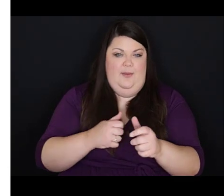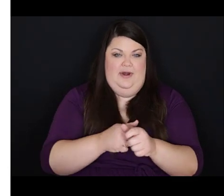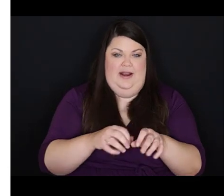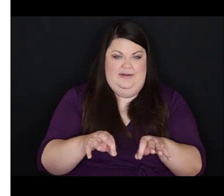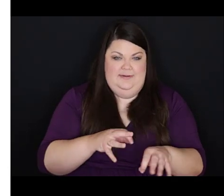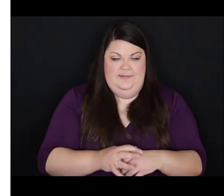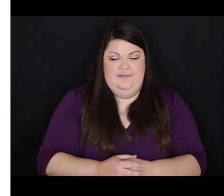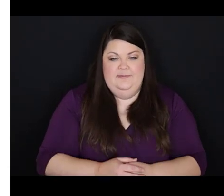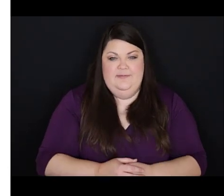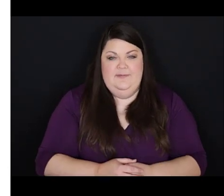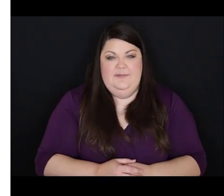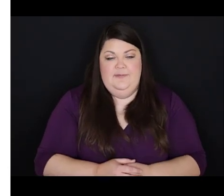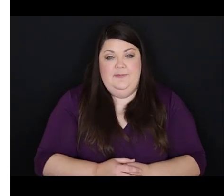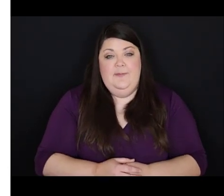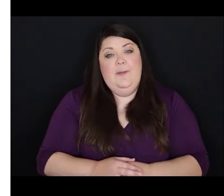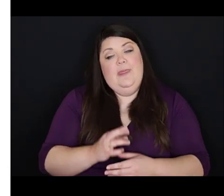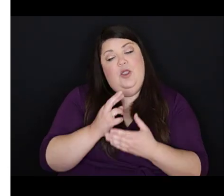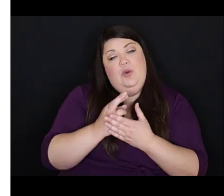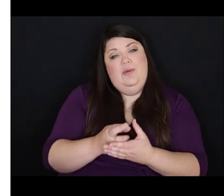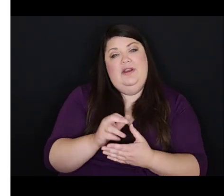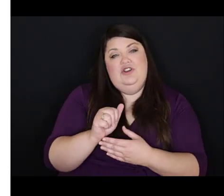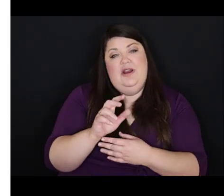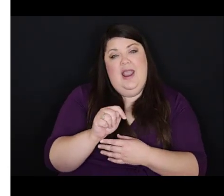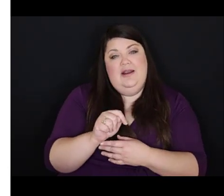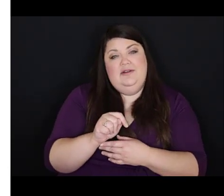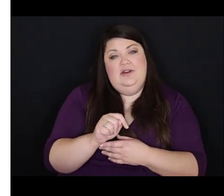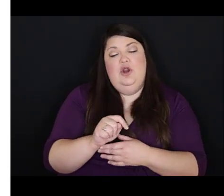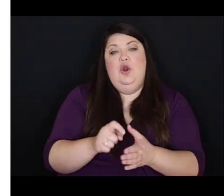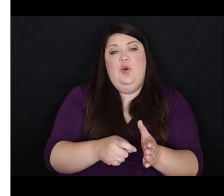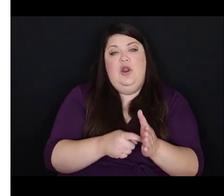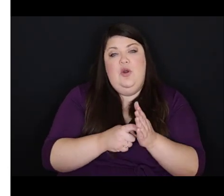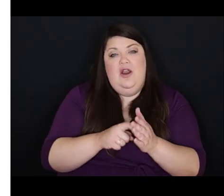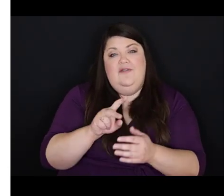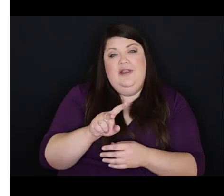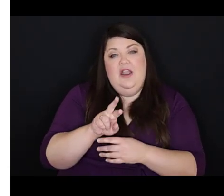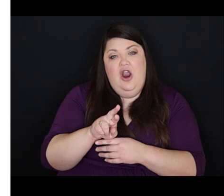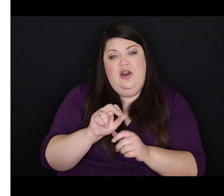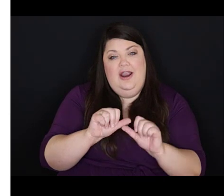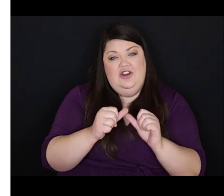The Rehabilitation Act requires VR agencies to submit a State Plan annually.